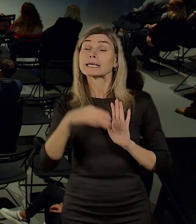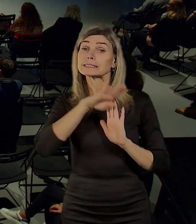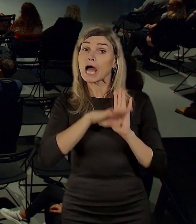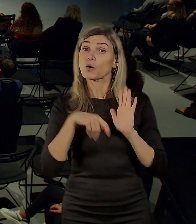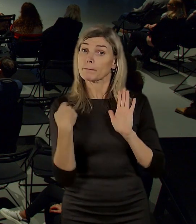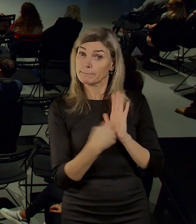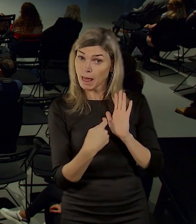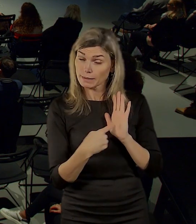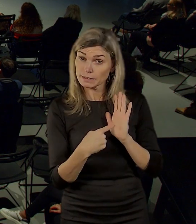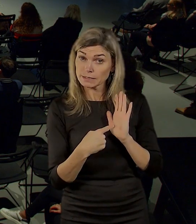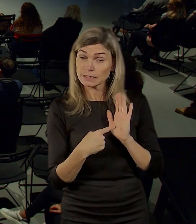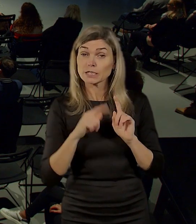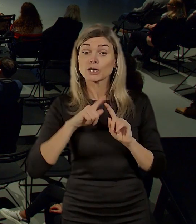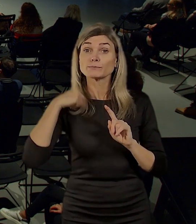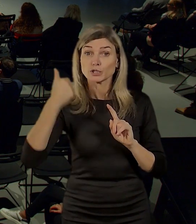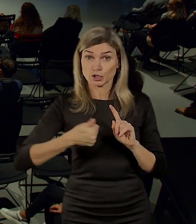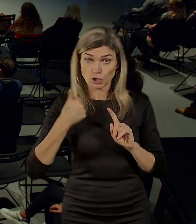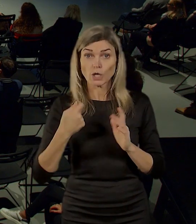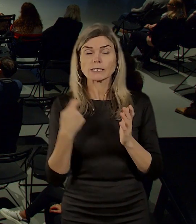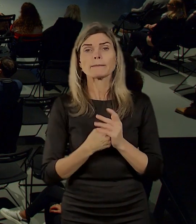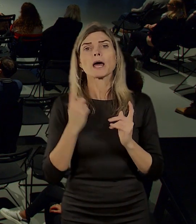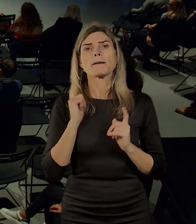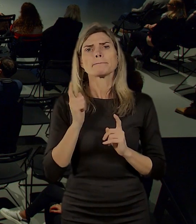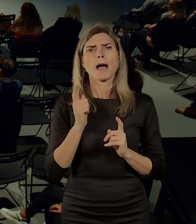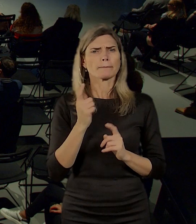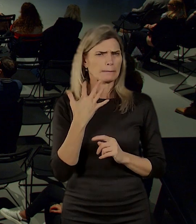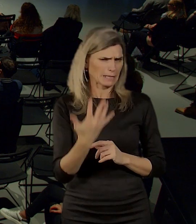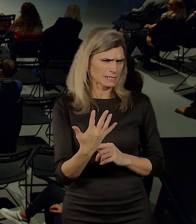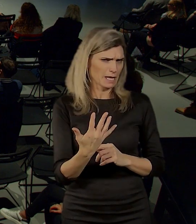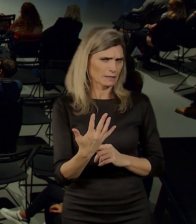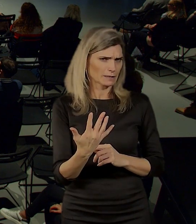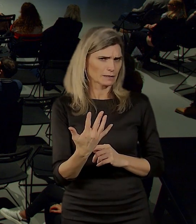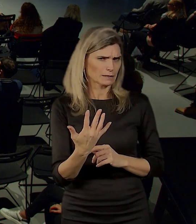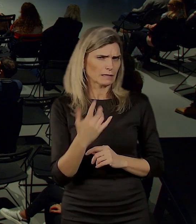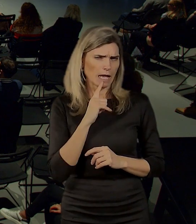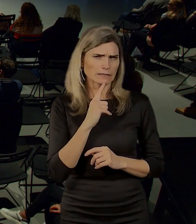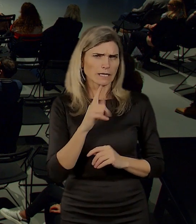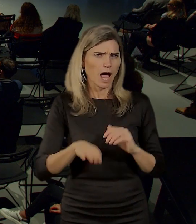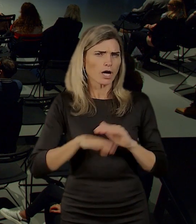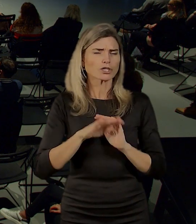we have 8 objects there, so 5×8, so you would calculate the installed